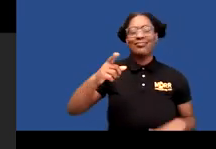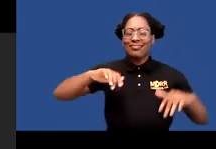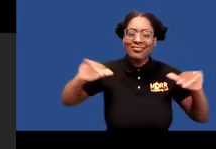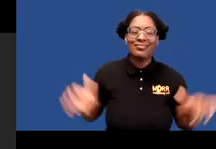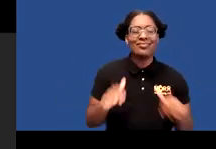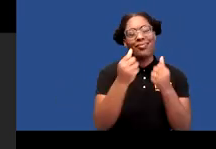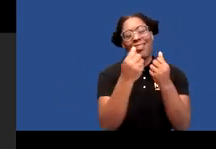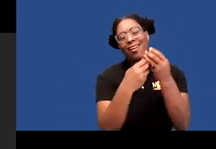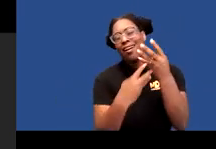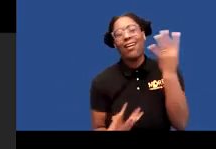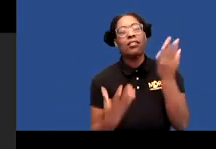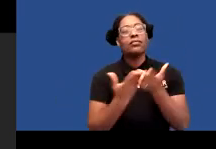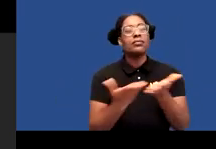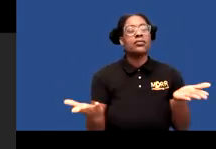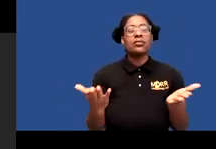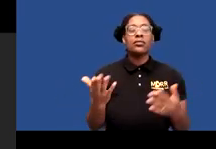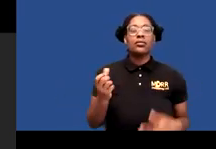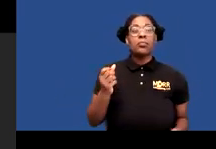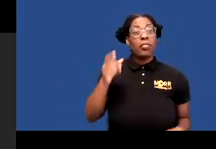that was untouched by colonization,